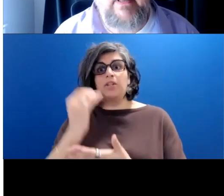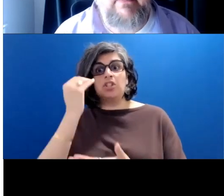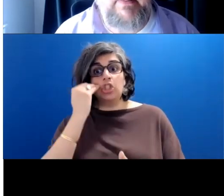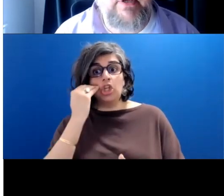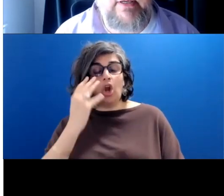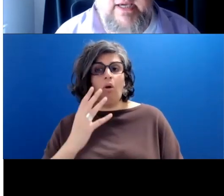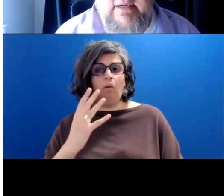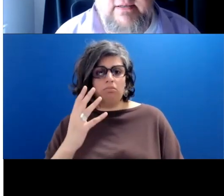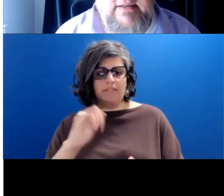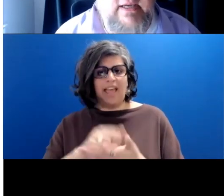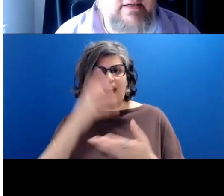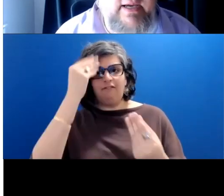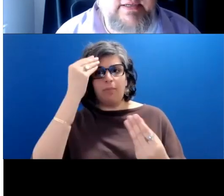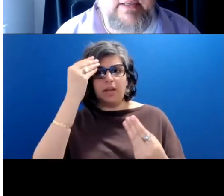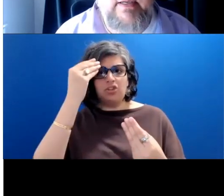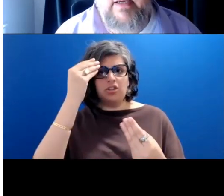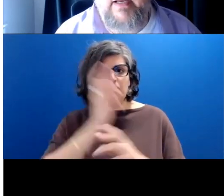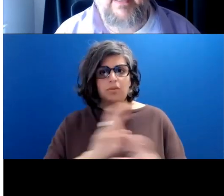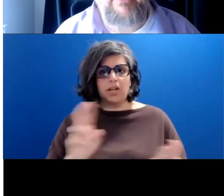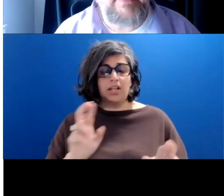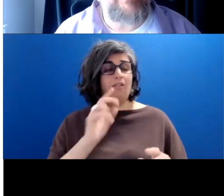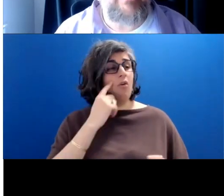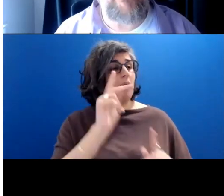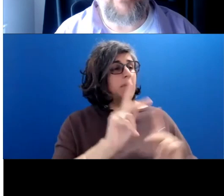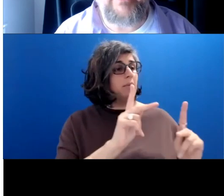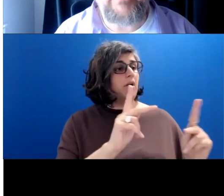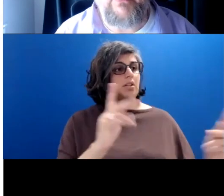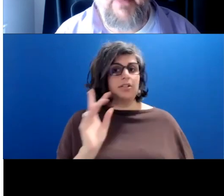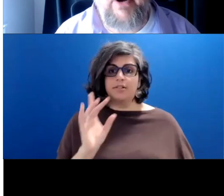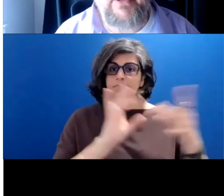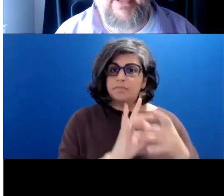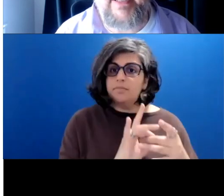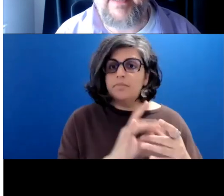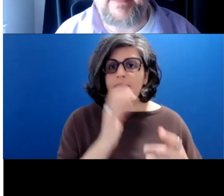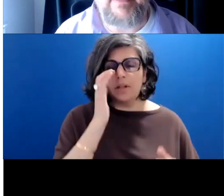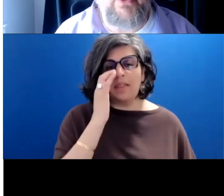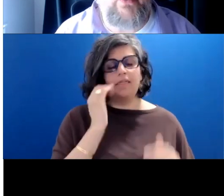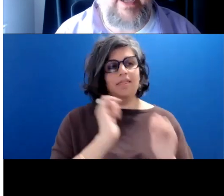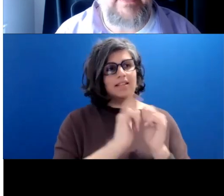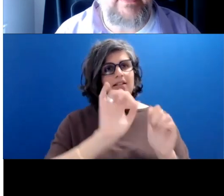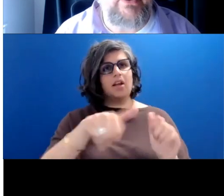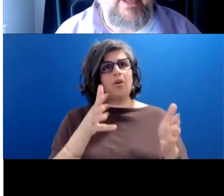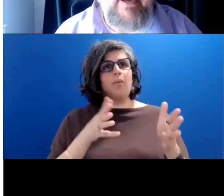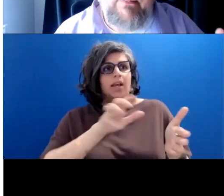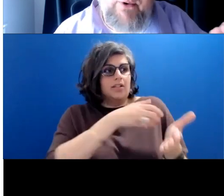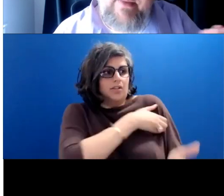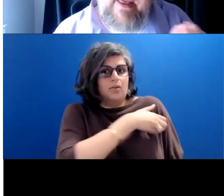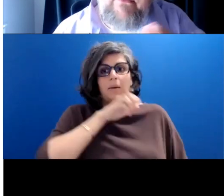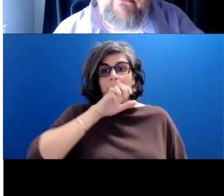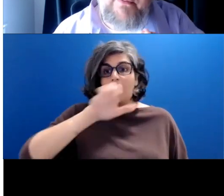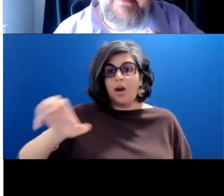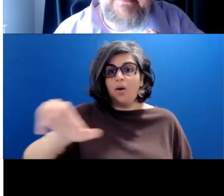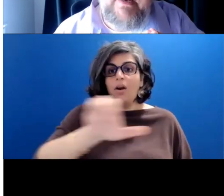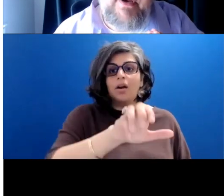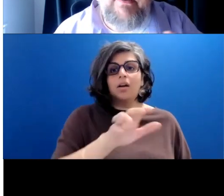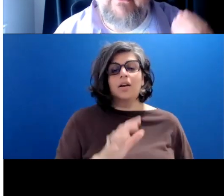so that people can get connected. And again, that's another way to empower clients. It's another way to bring in that informed consent model